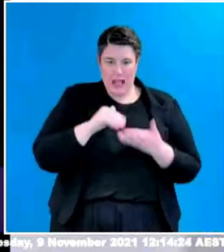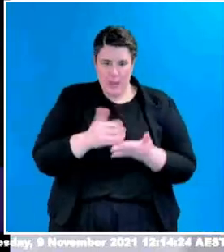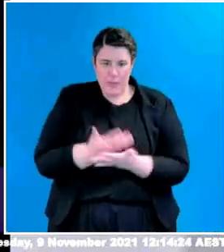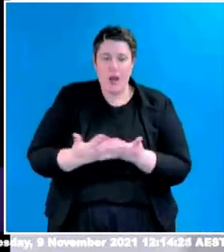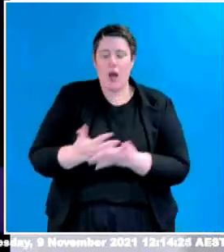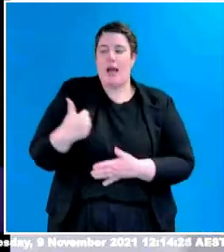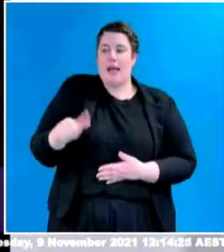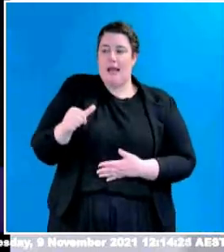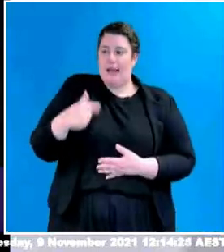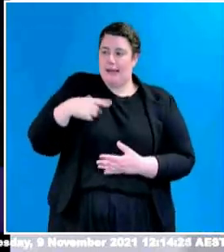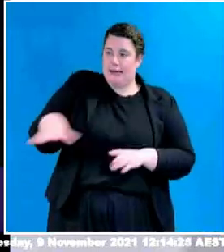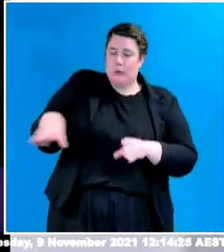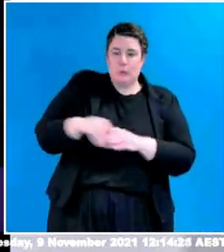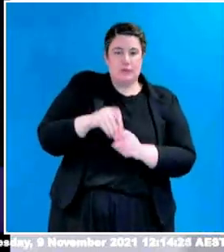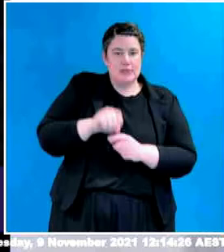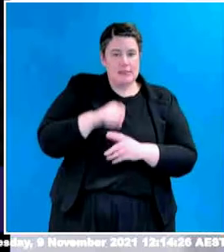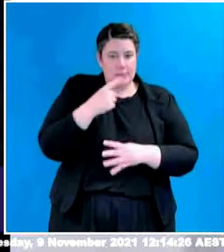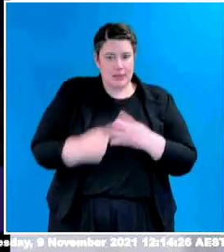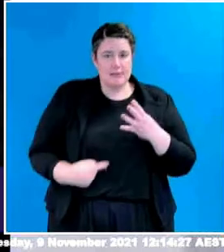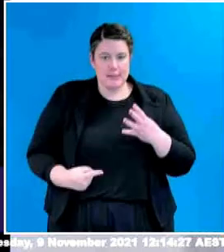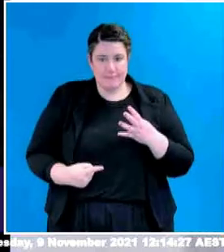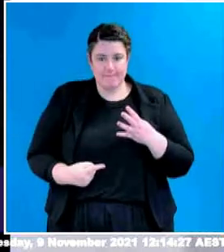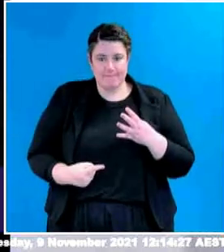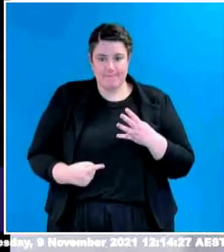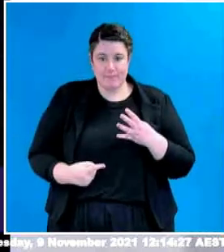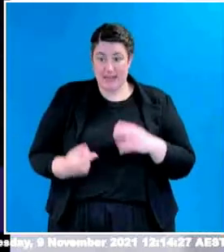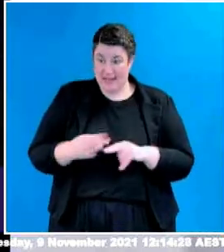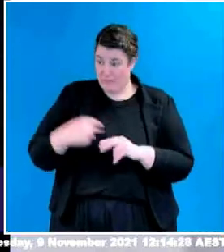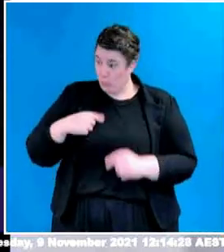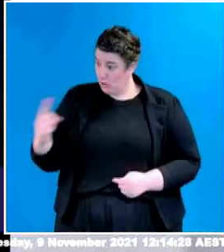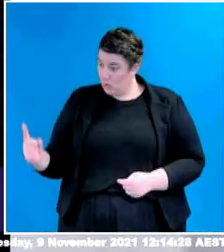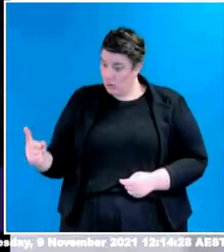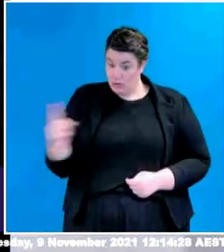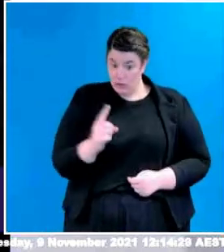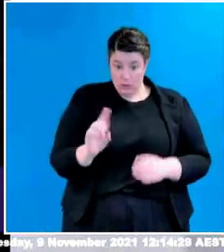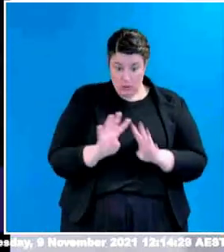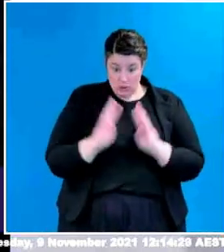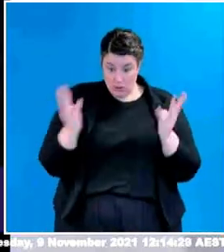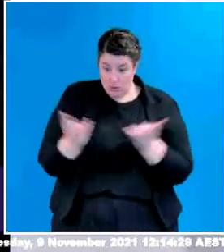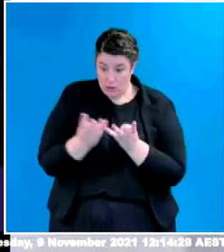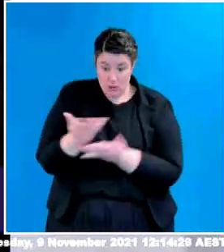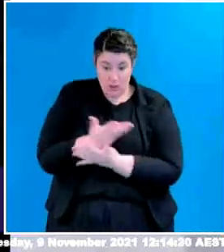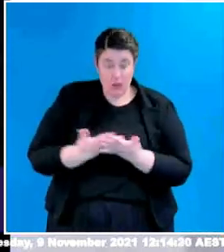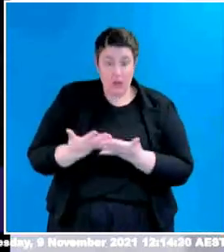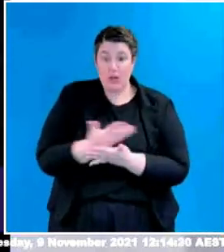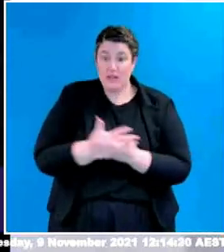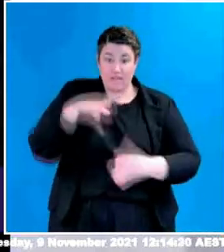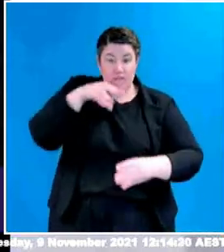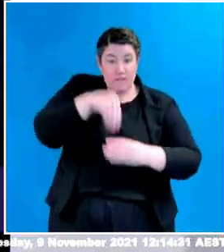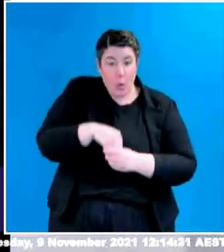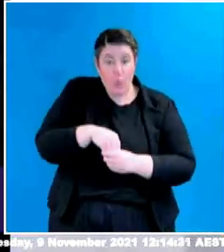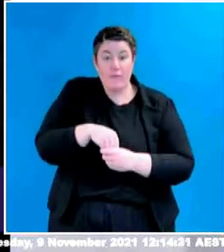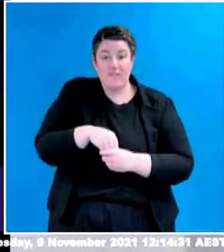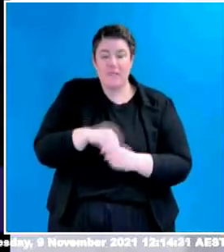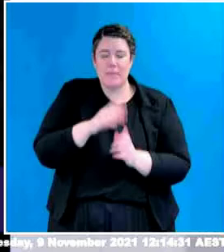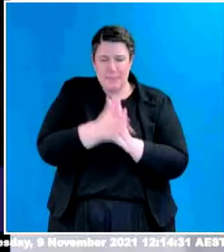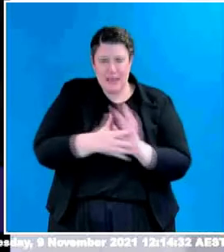Like any minority group, our presence in the room makes it possible for us to be